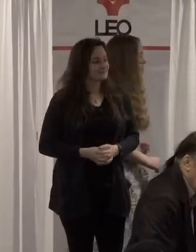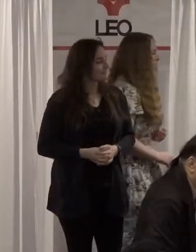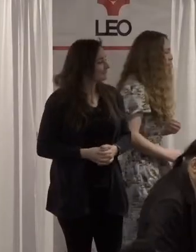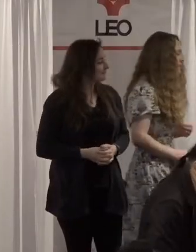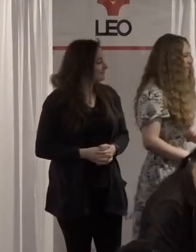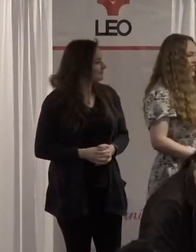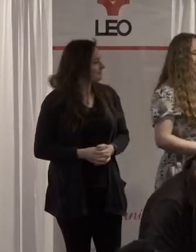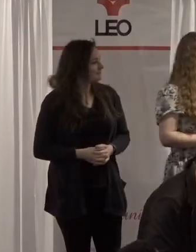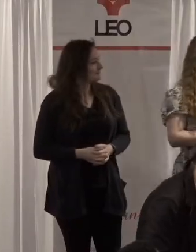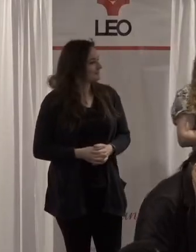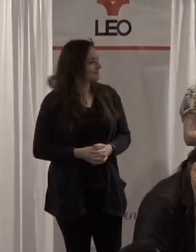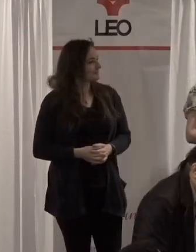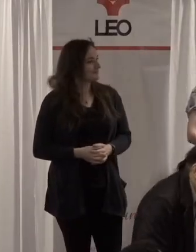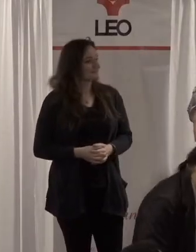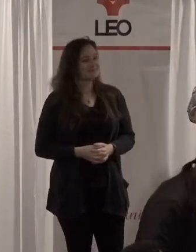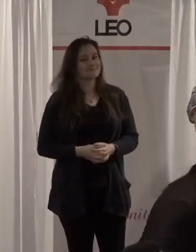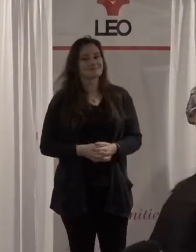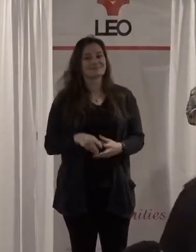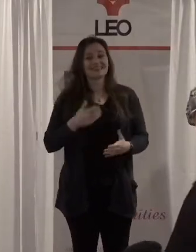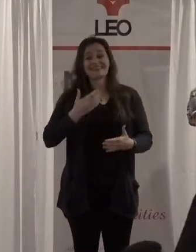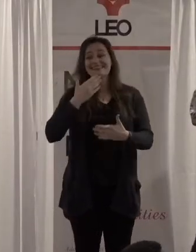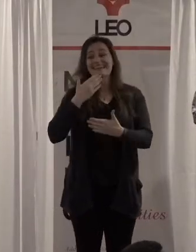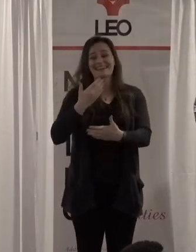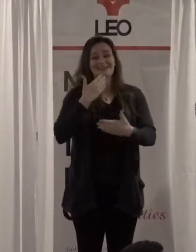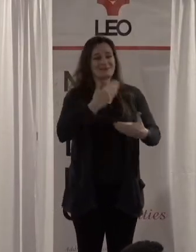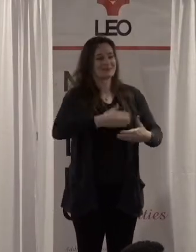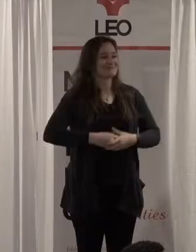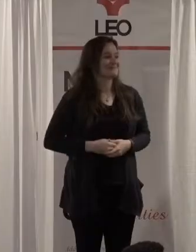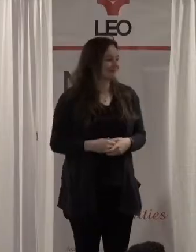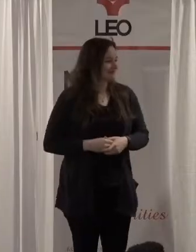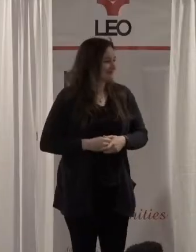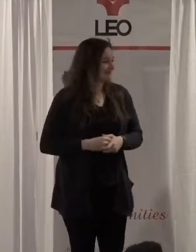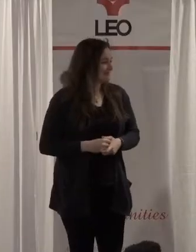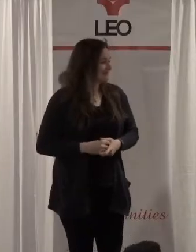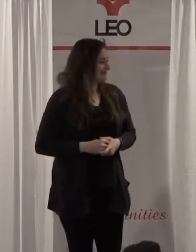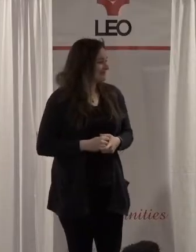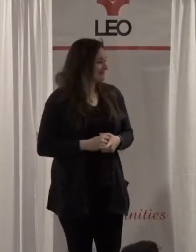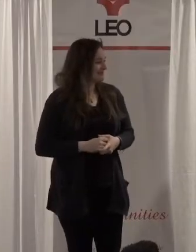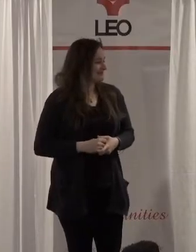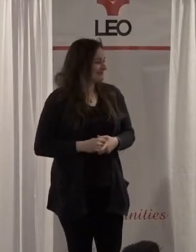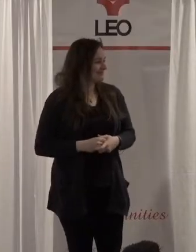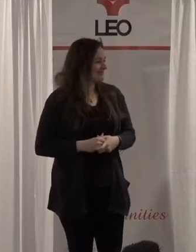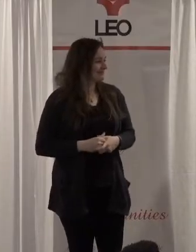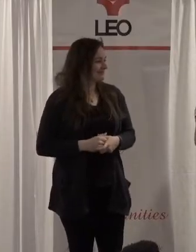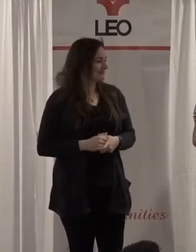THANK YOU VERY MUCH, EVERYONE. THANK YOU SO MUCH.